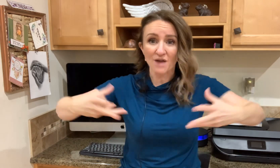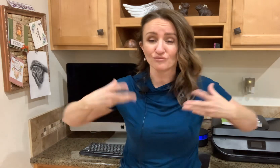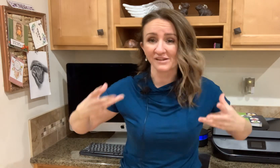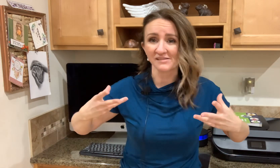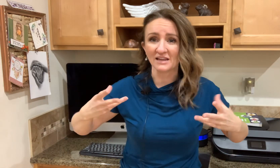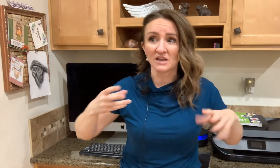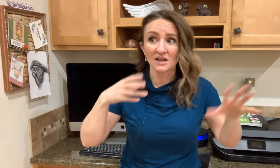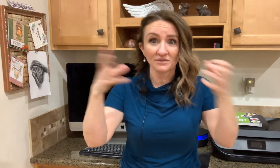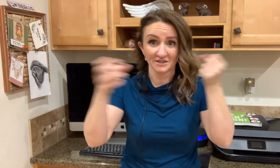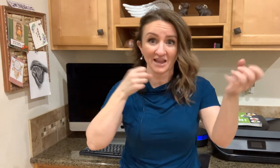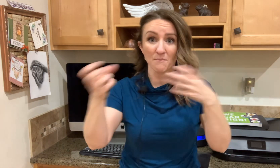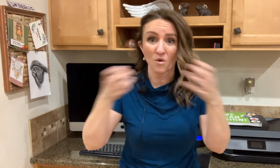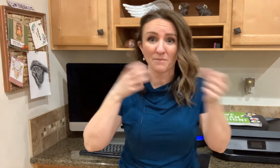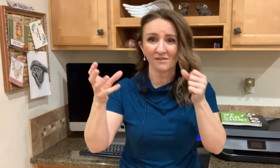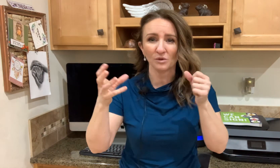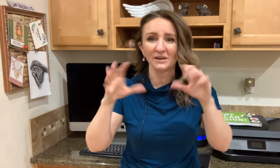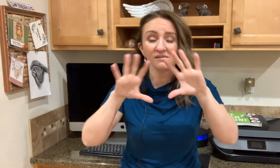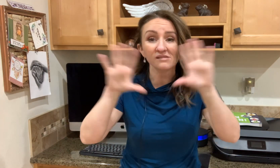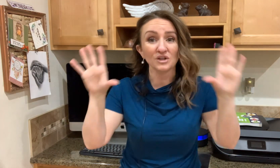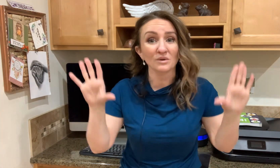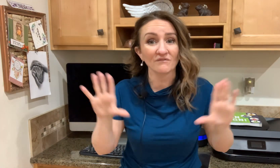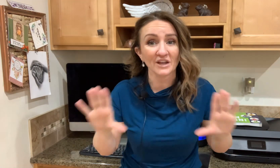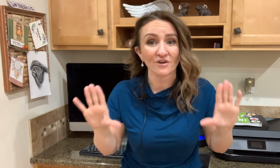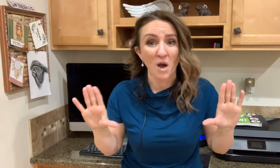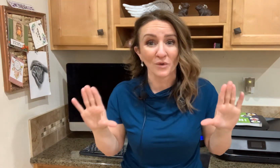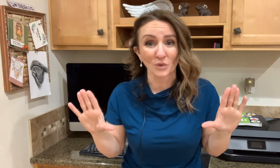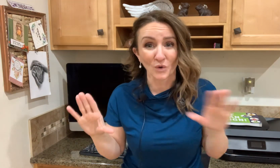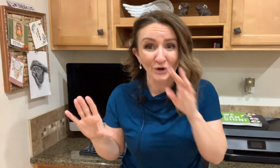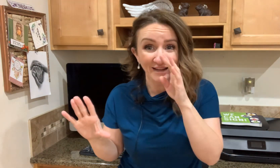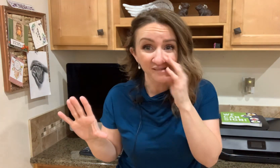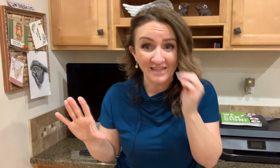receiving to get more puzzle pieces" and you can figure out what the word is that